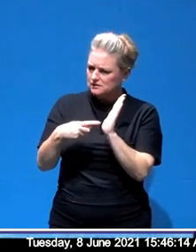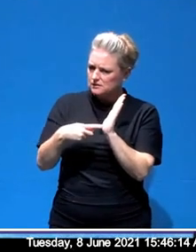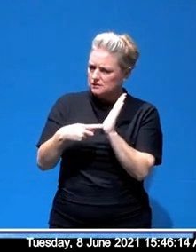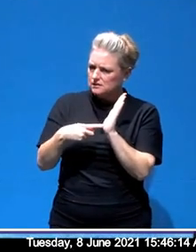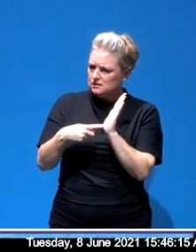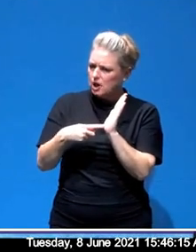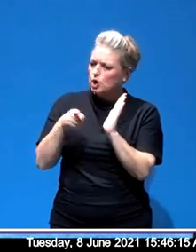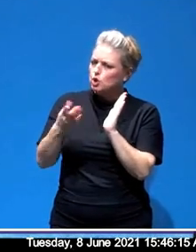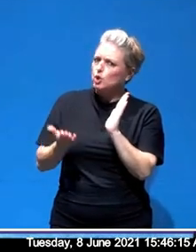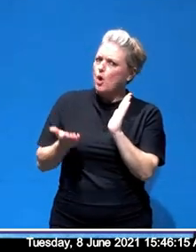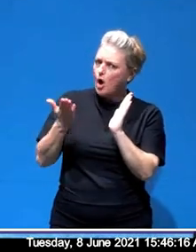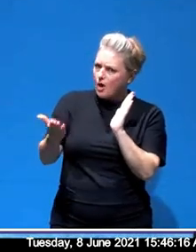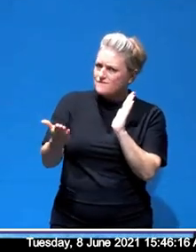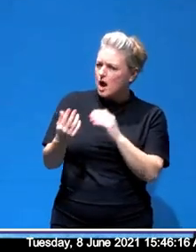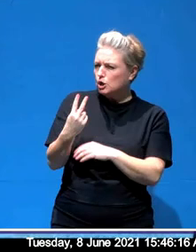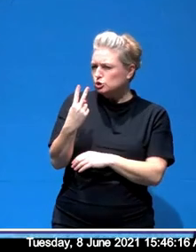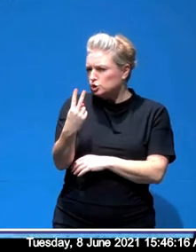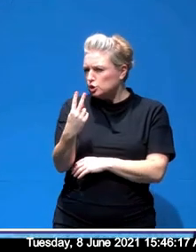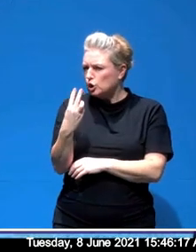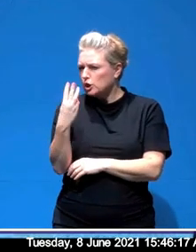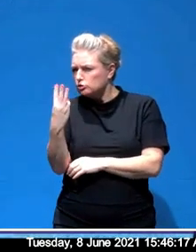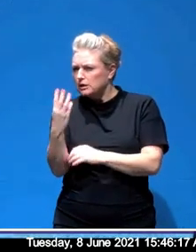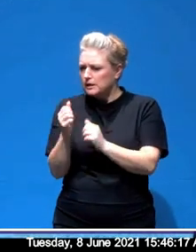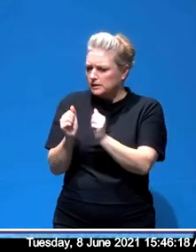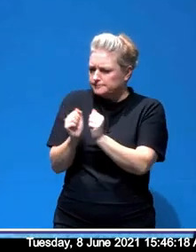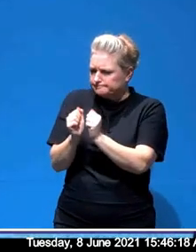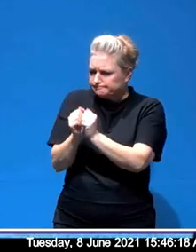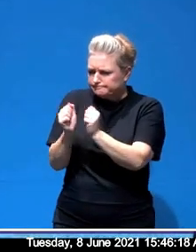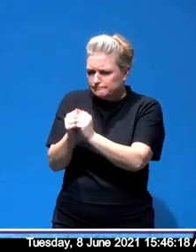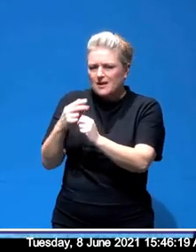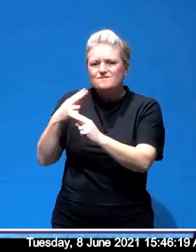counselling sessions for Karen and four for Daniel.